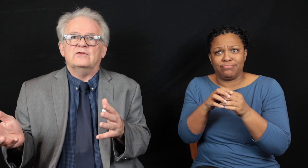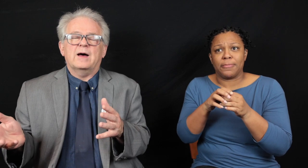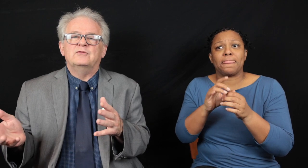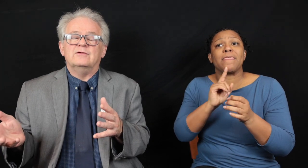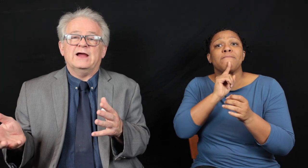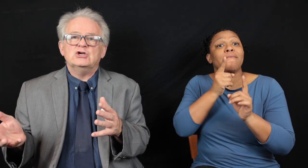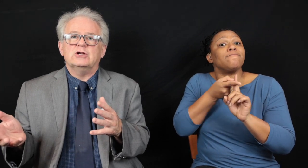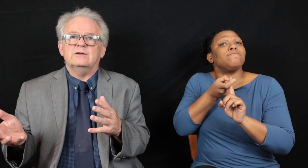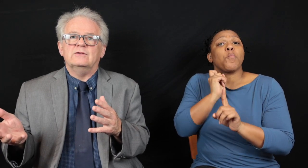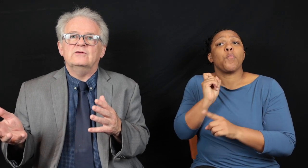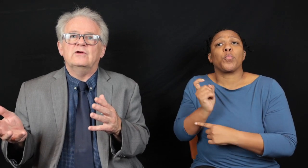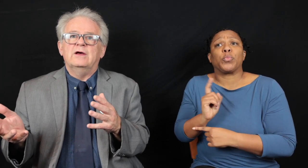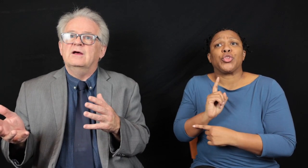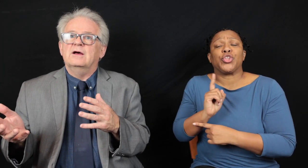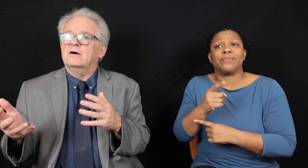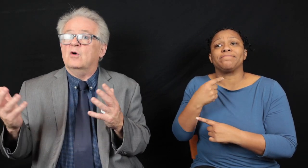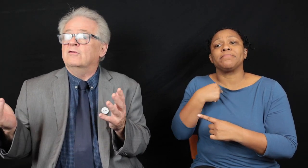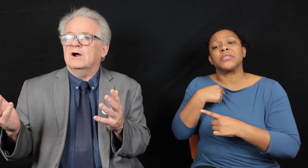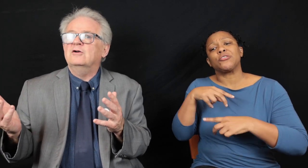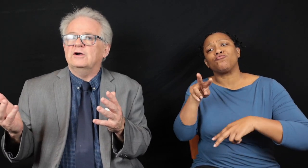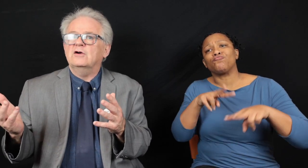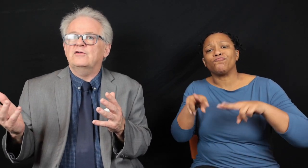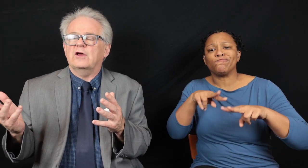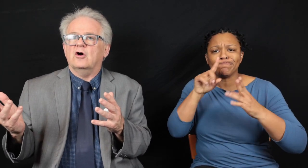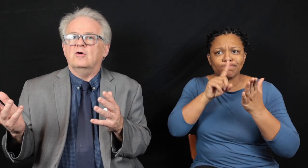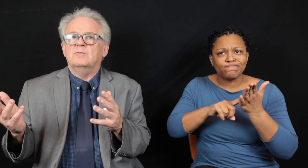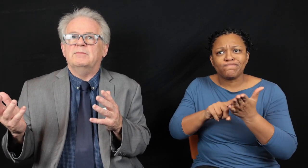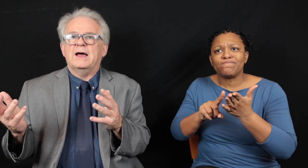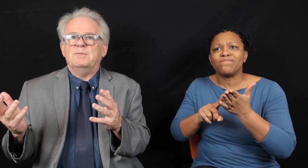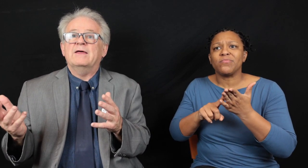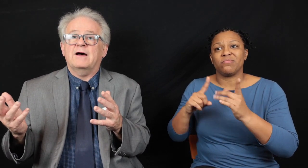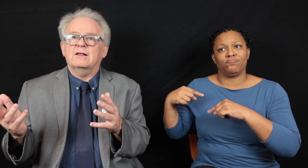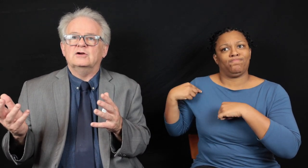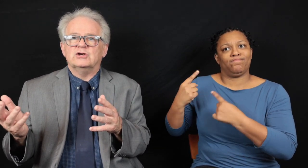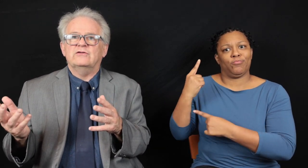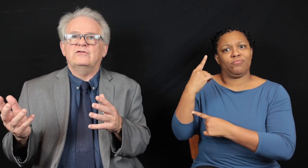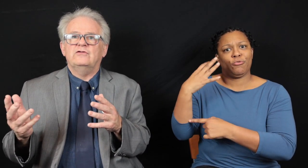observations over 100 years ago by pathologists